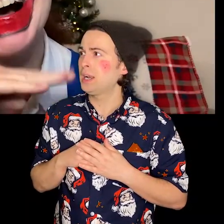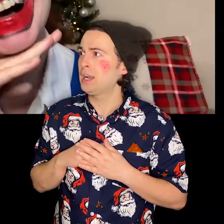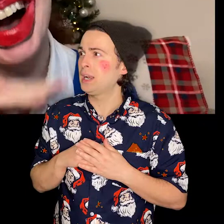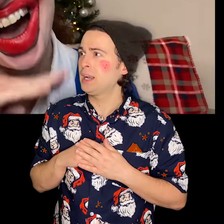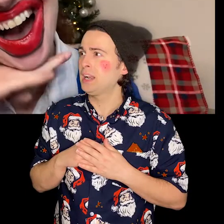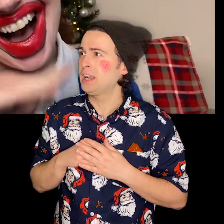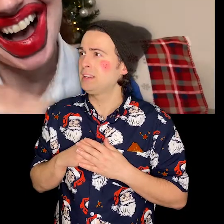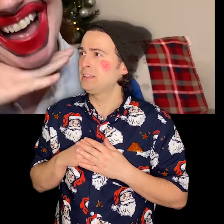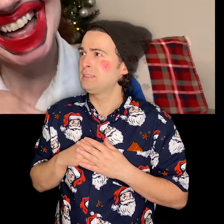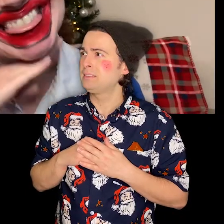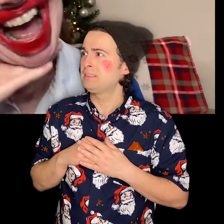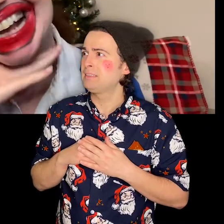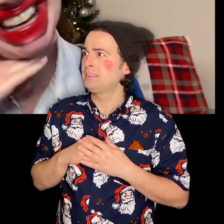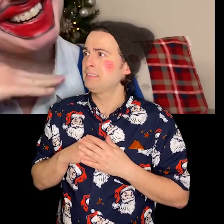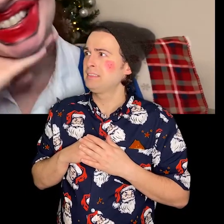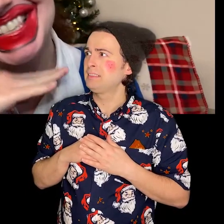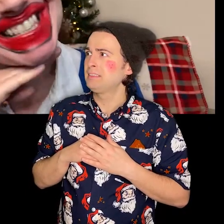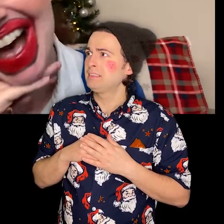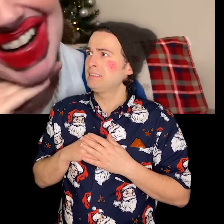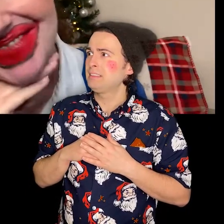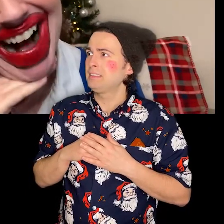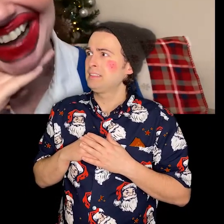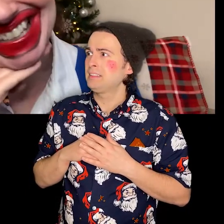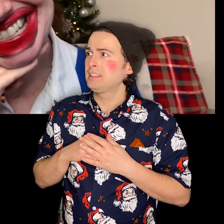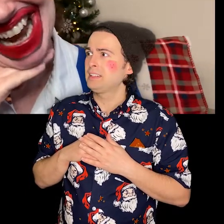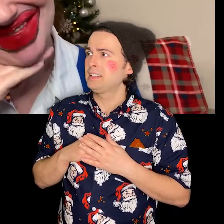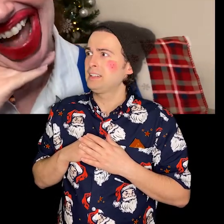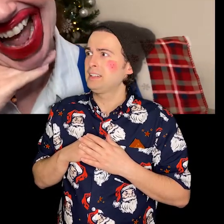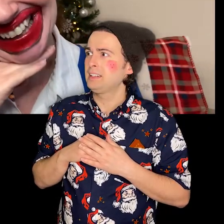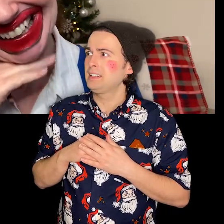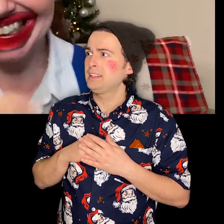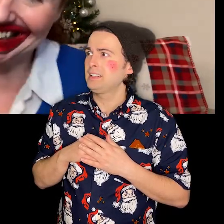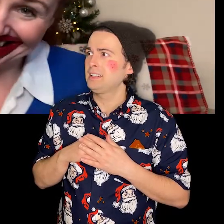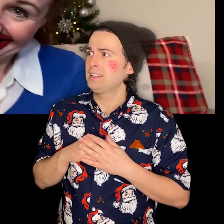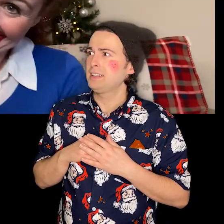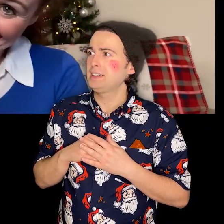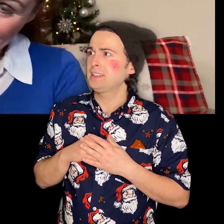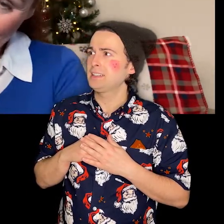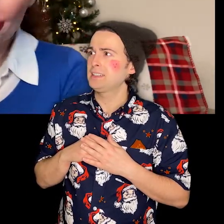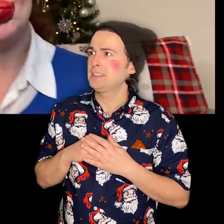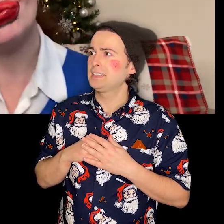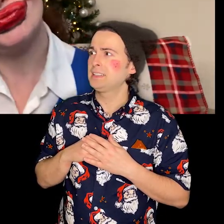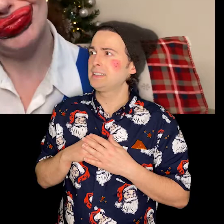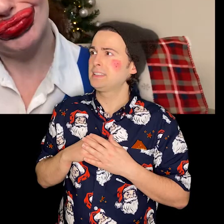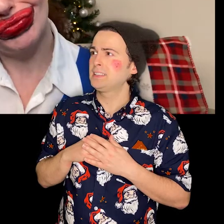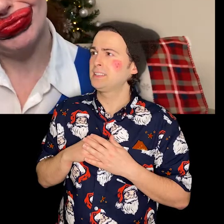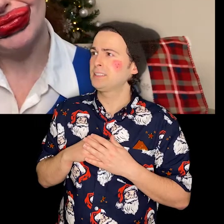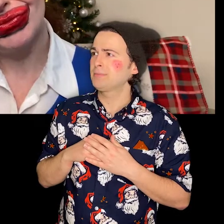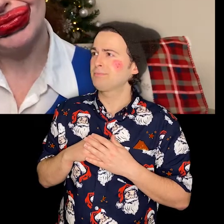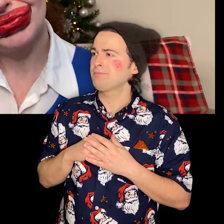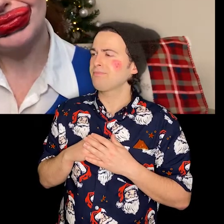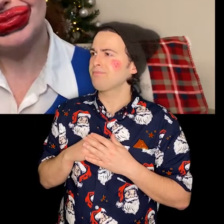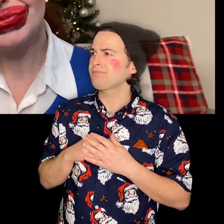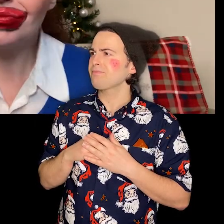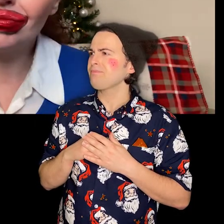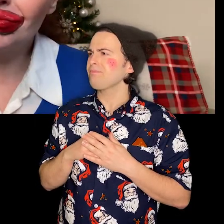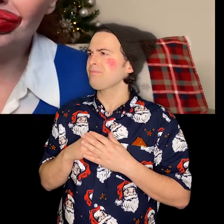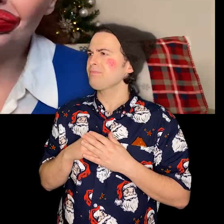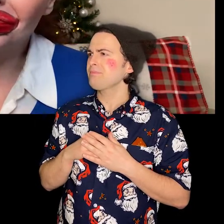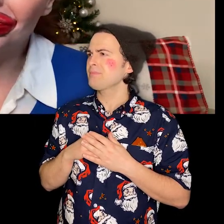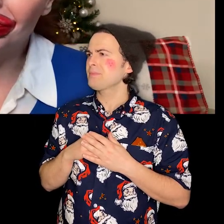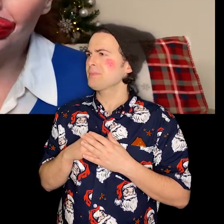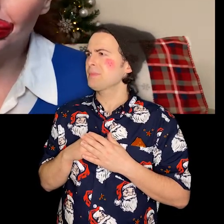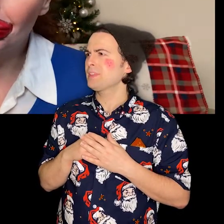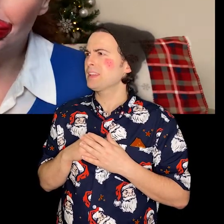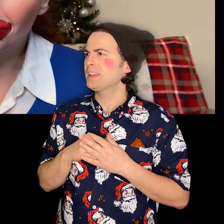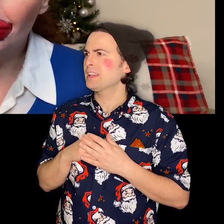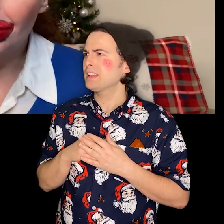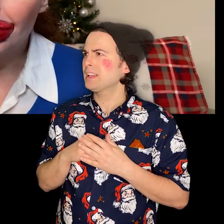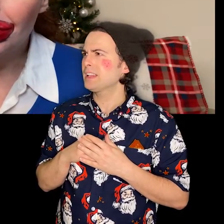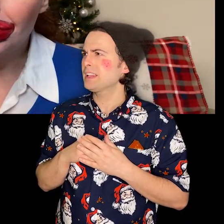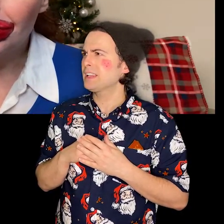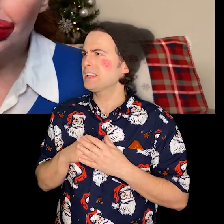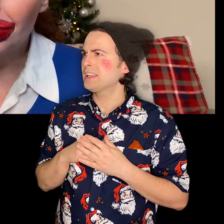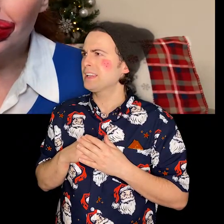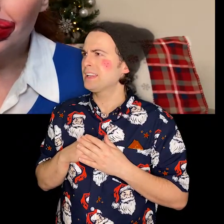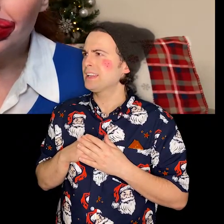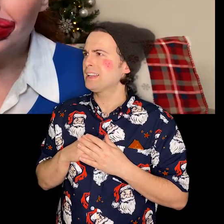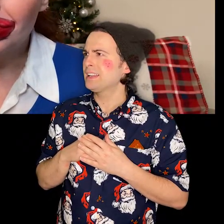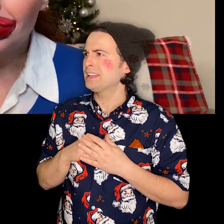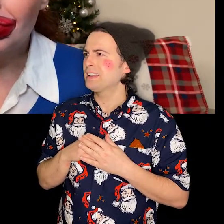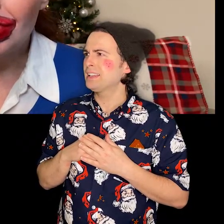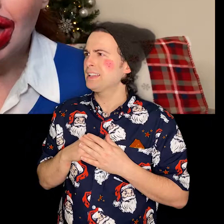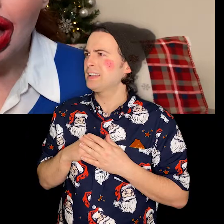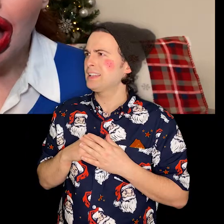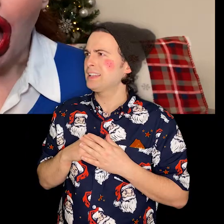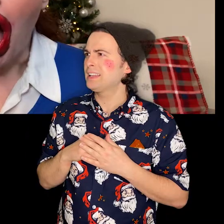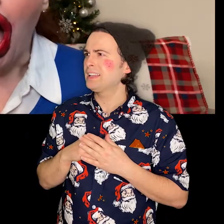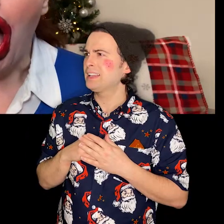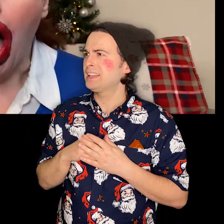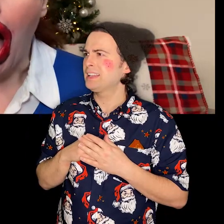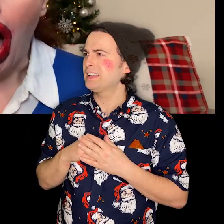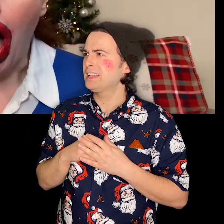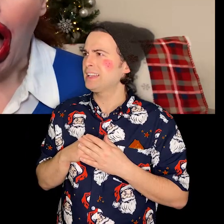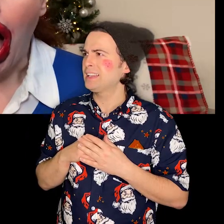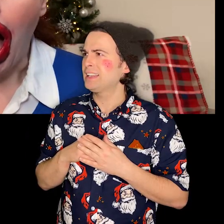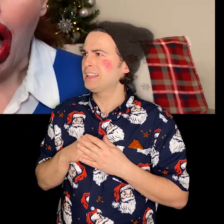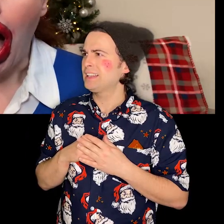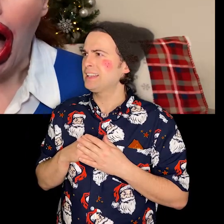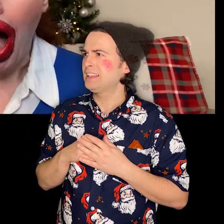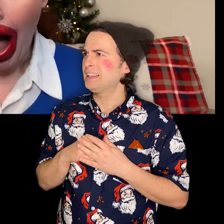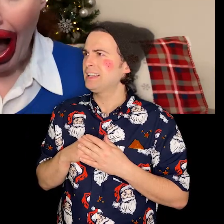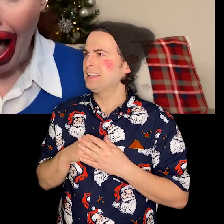Belle – Thank you ever so much Dame Helen Helen - Keep this up Quine and you’ll be a Real Dame in no time. Seeeeyaaaaa